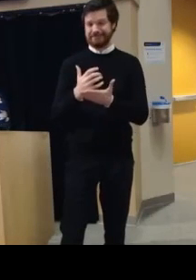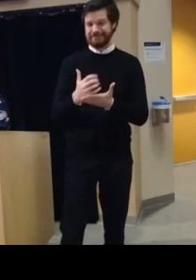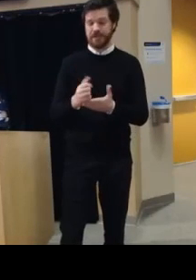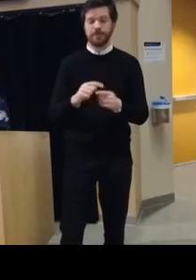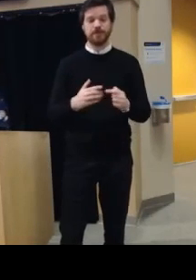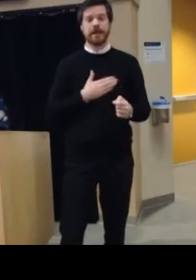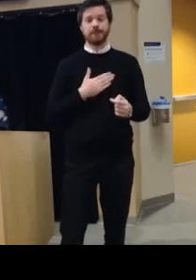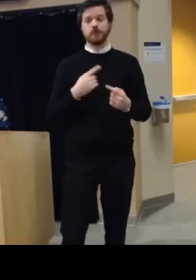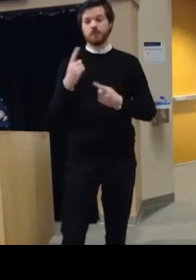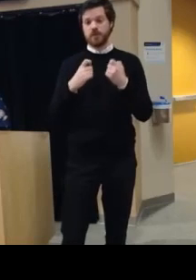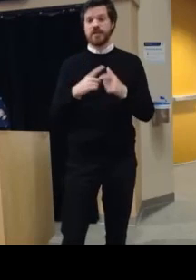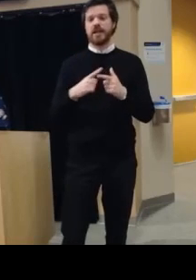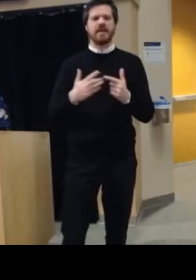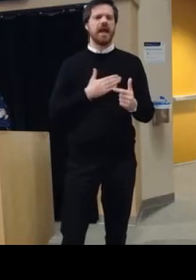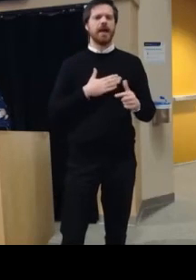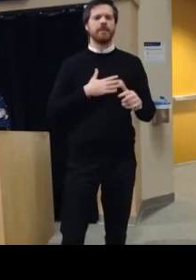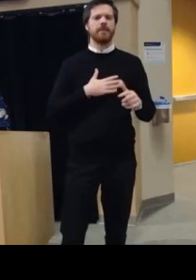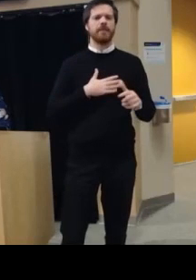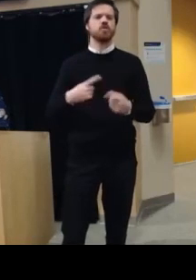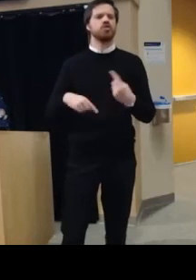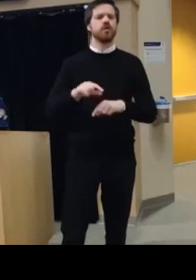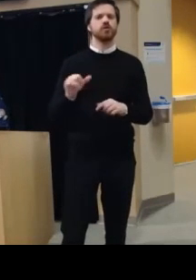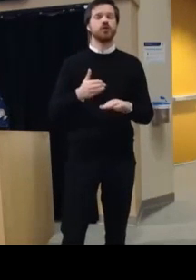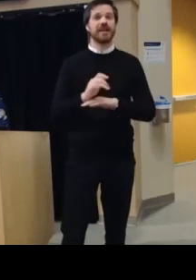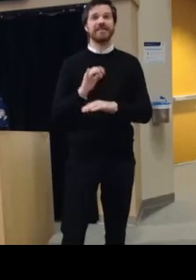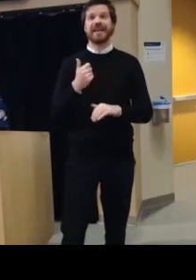questions and then we're happy to hang out after if anybody has any feedback or questions that you